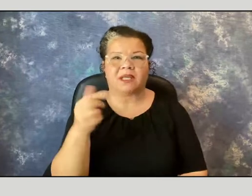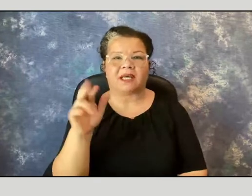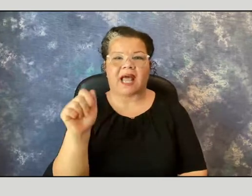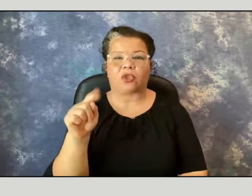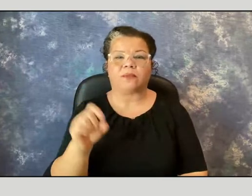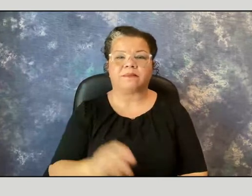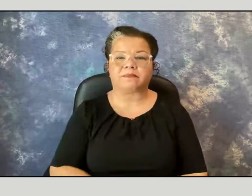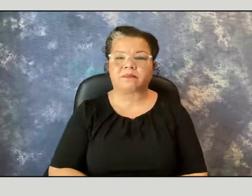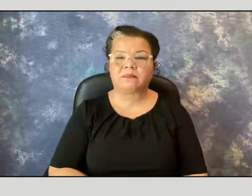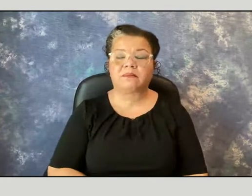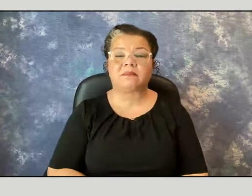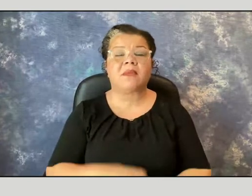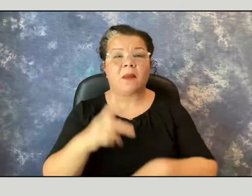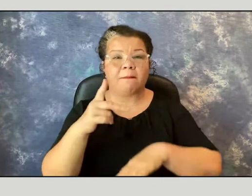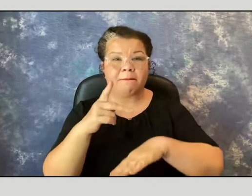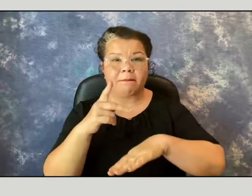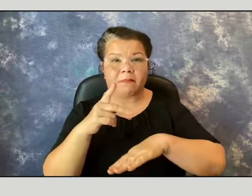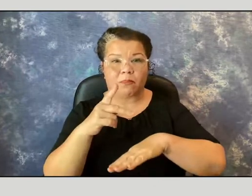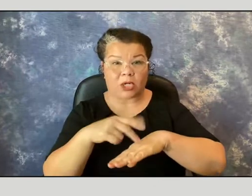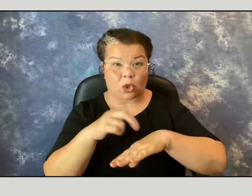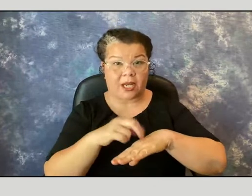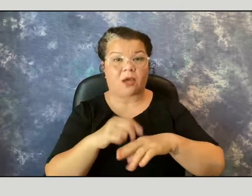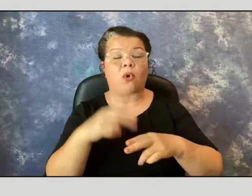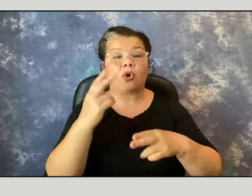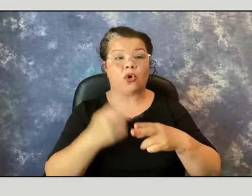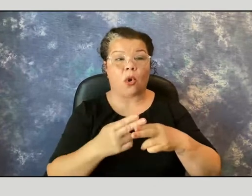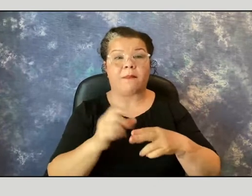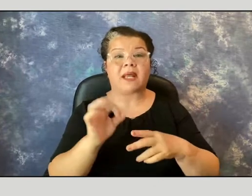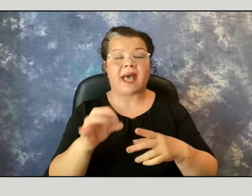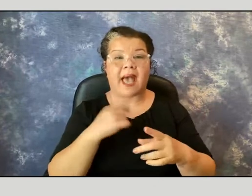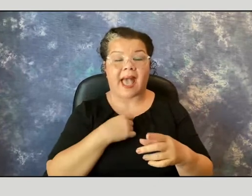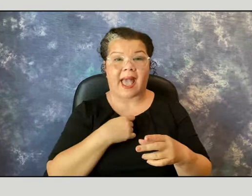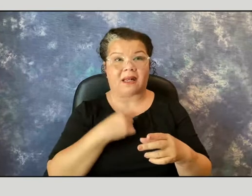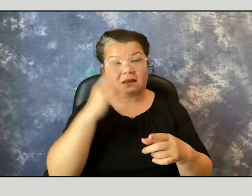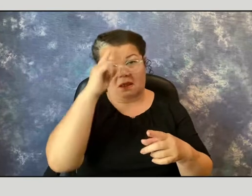(Daniel speaks in foreign language)